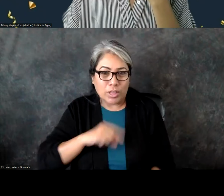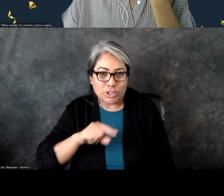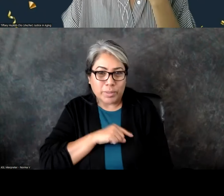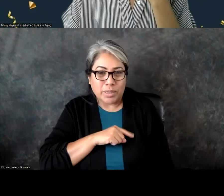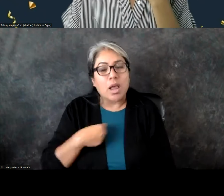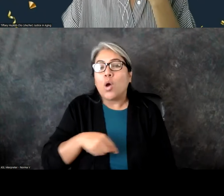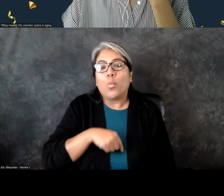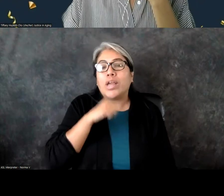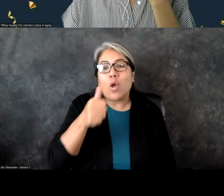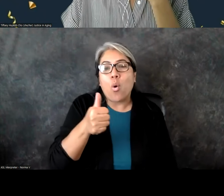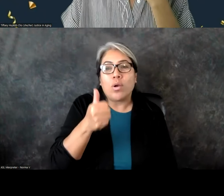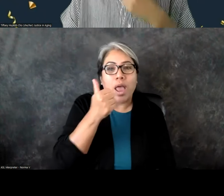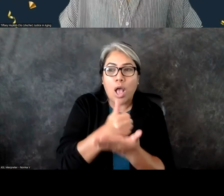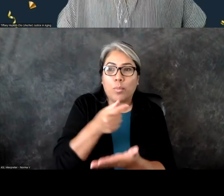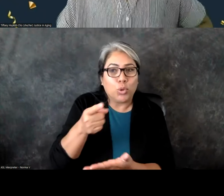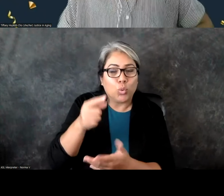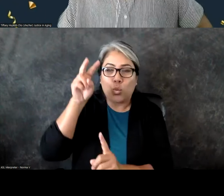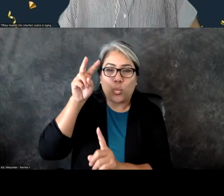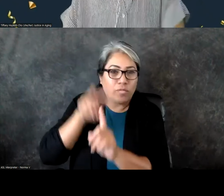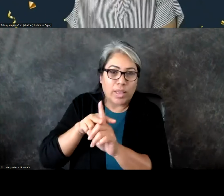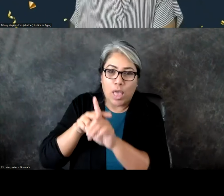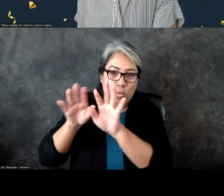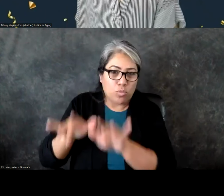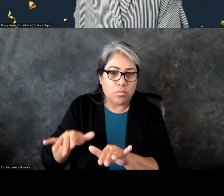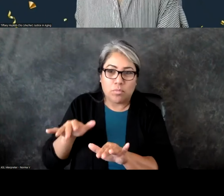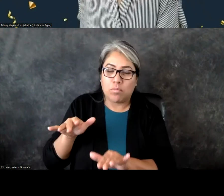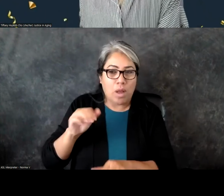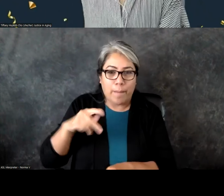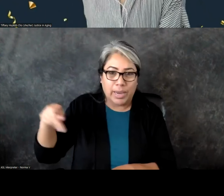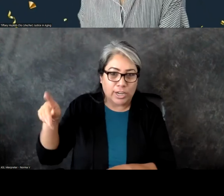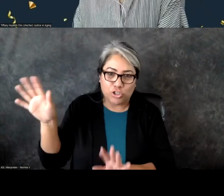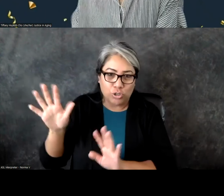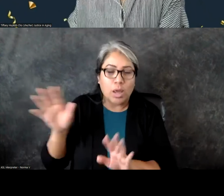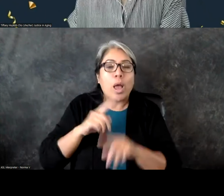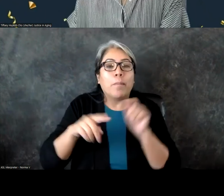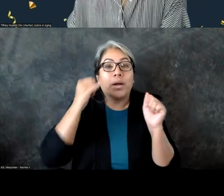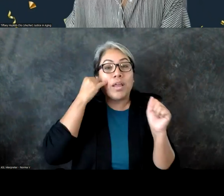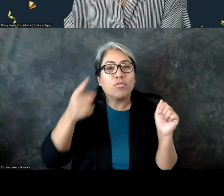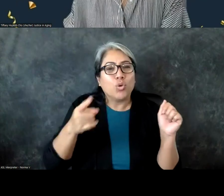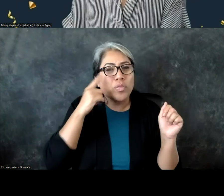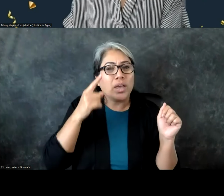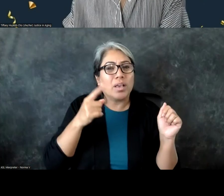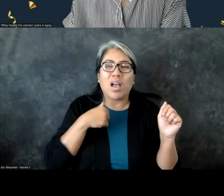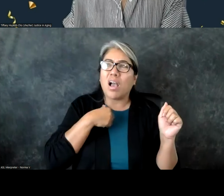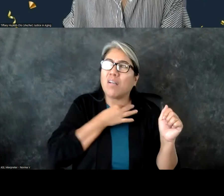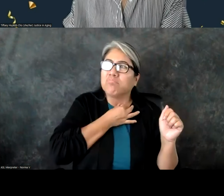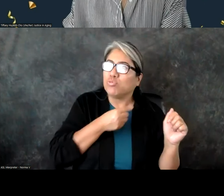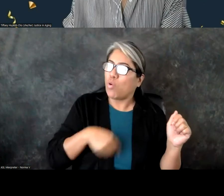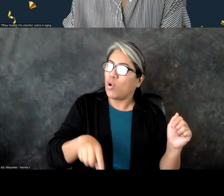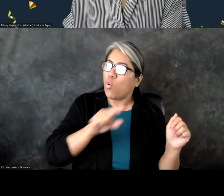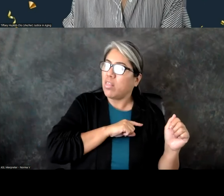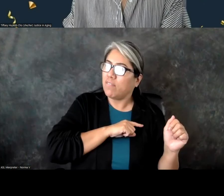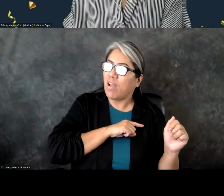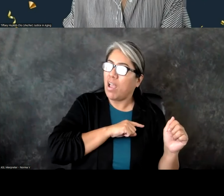CANHR provides direct counseling to people who have questions about Medi-Cal eligibility. We don't necessarily help, you know, you fill out the application